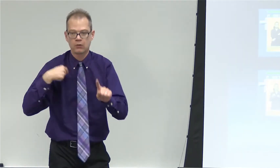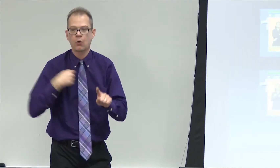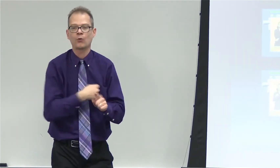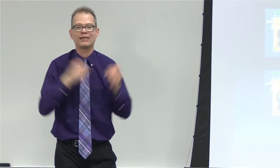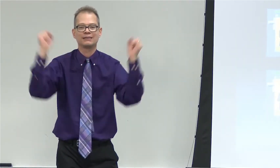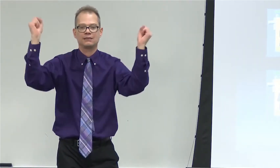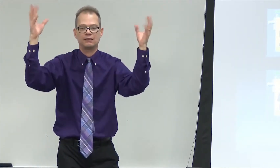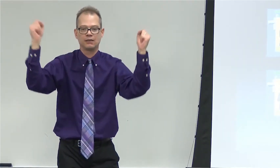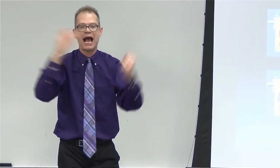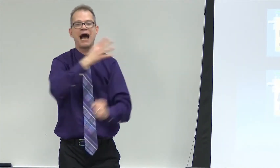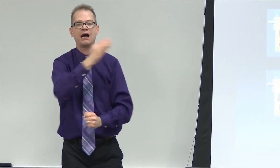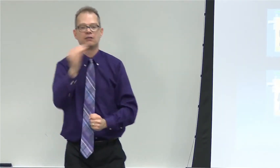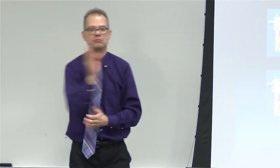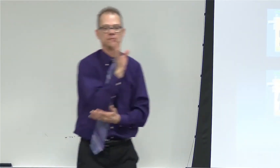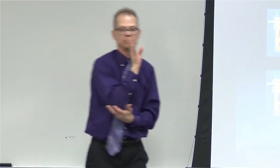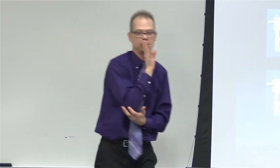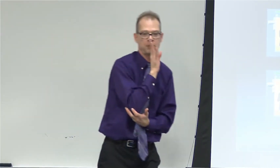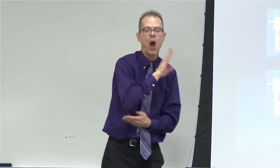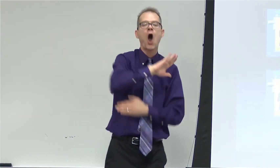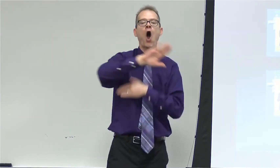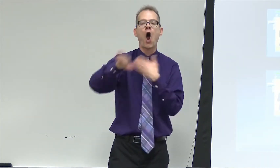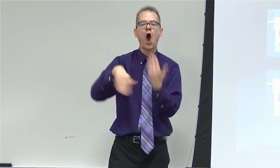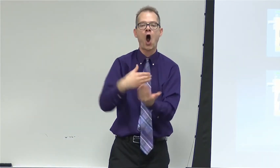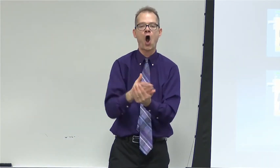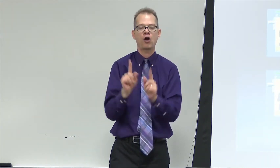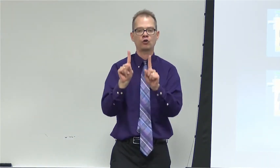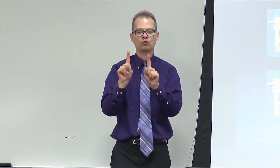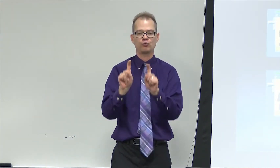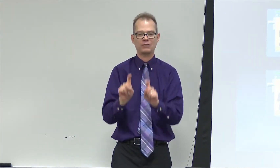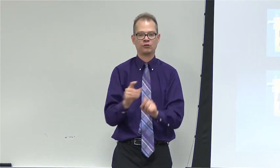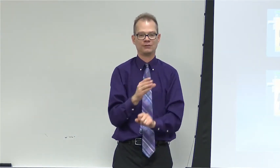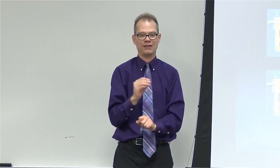The point is, it's signed and spoken and...